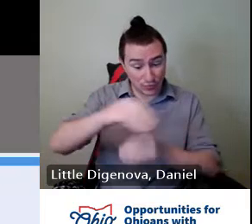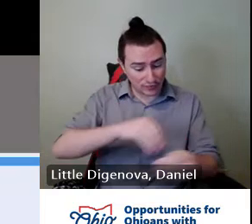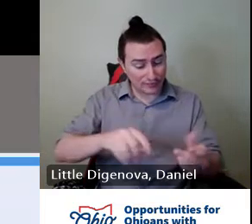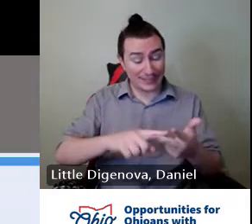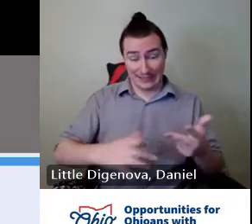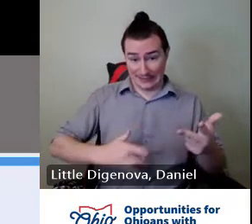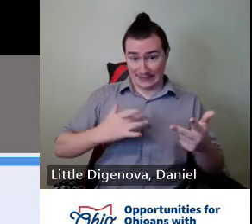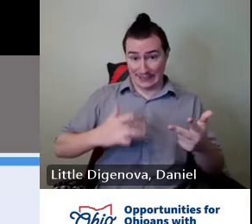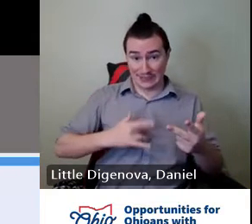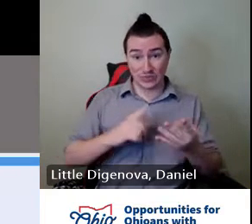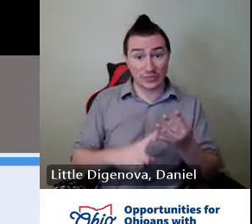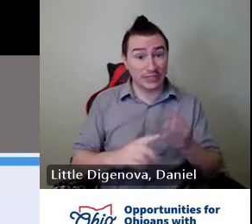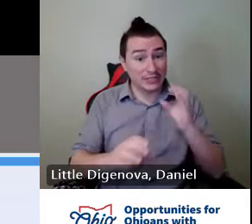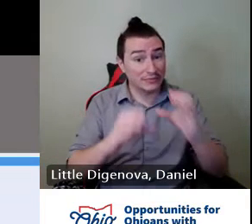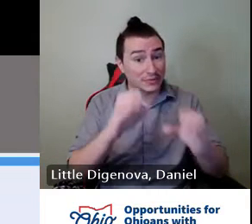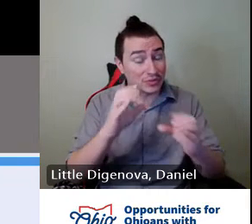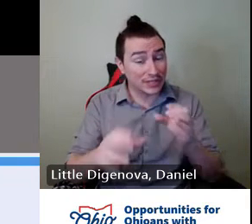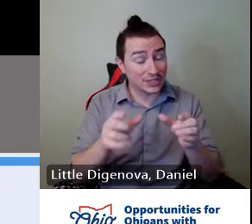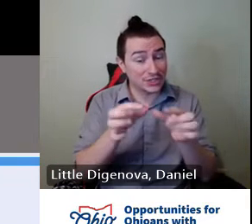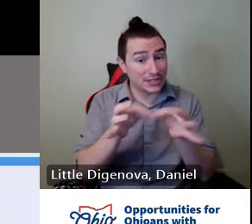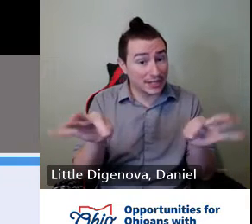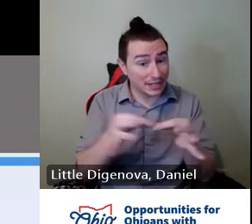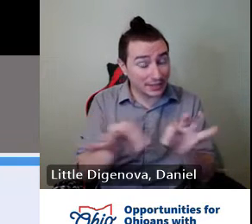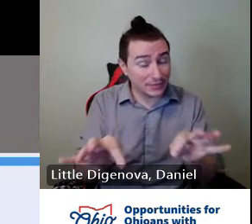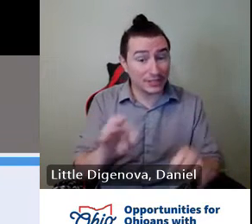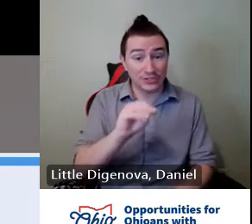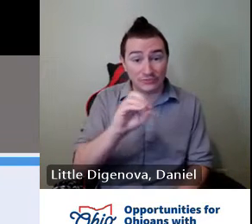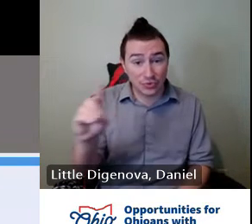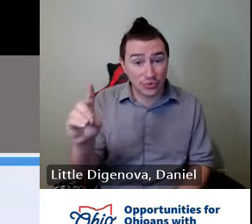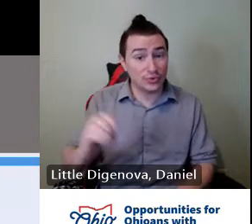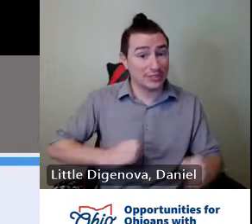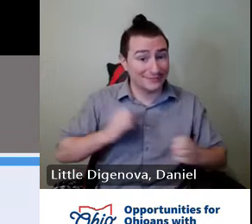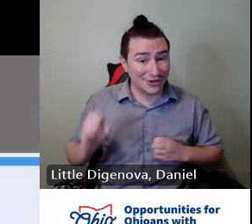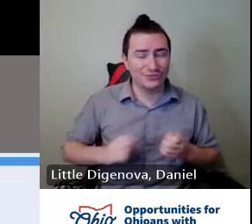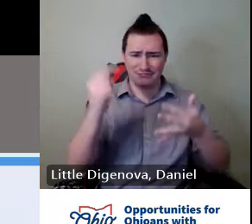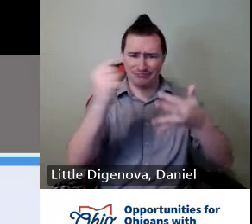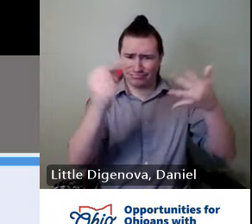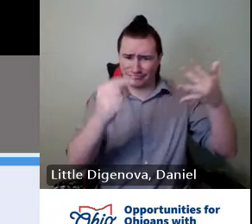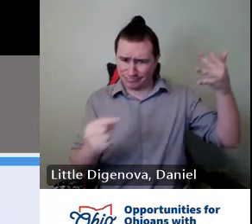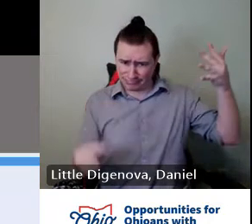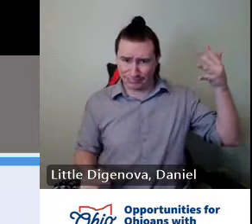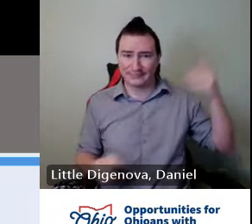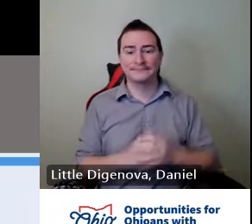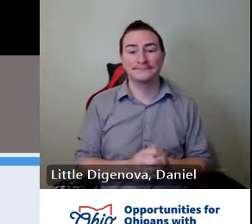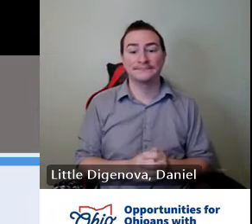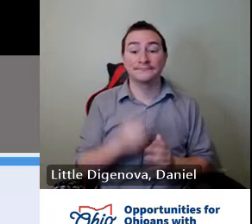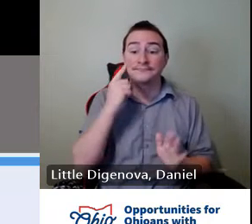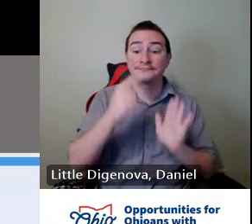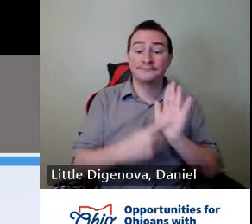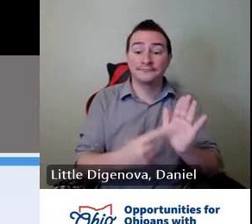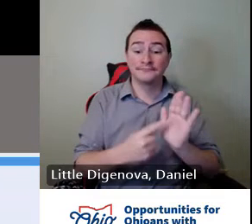moods and emotions, and more. For example, a TBI may impact a person's attention span, memory,